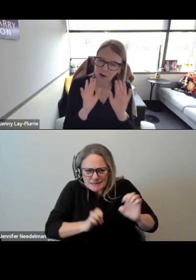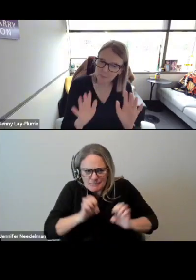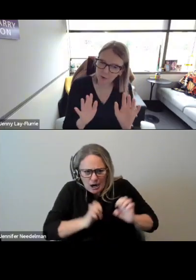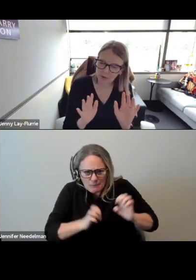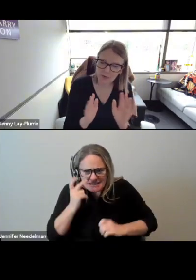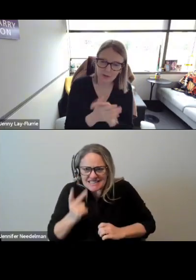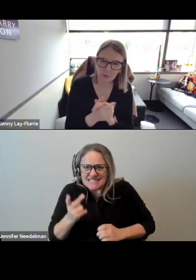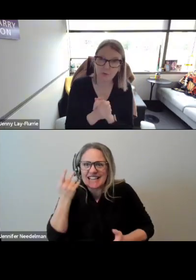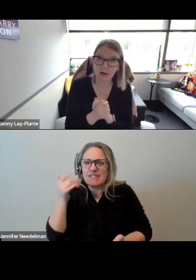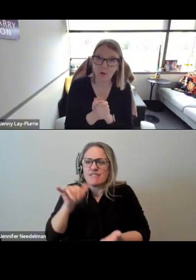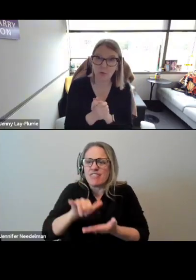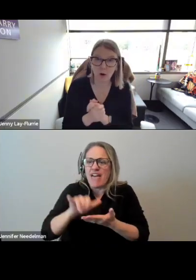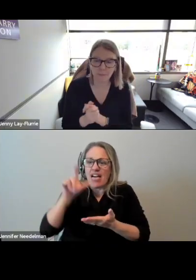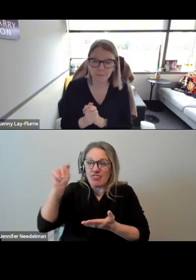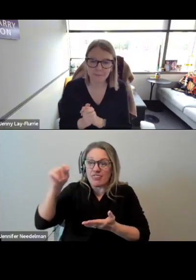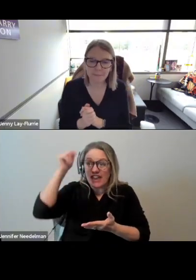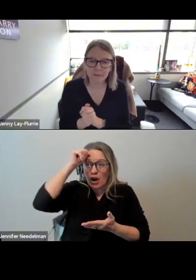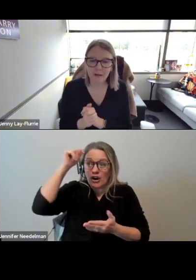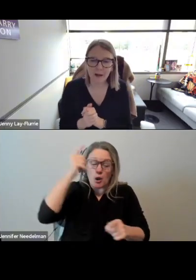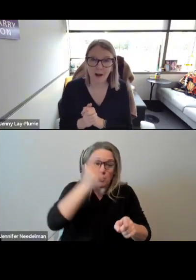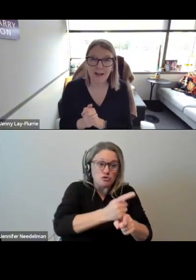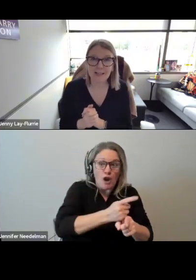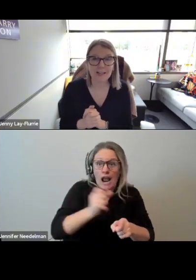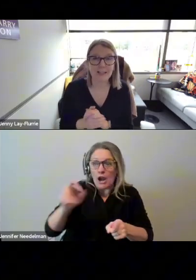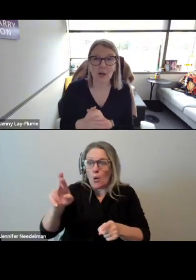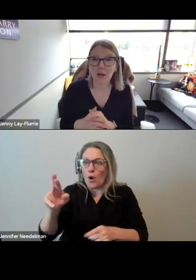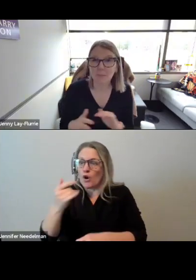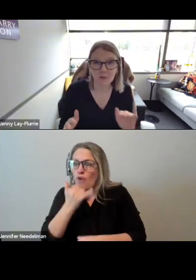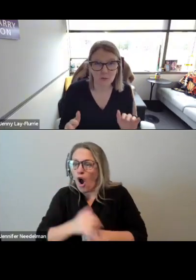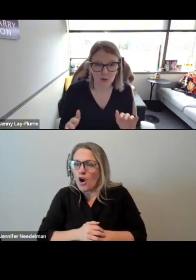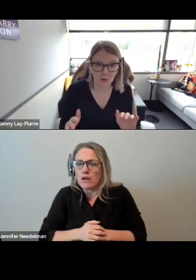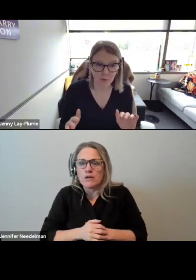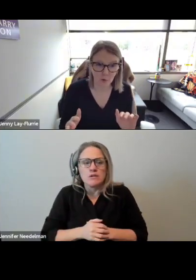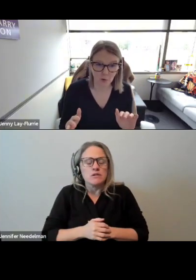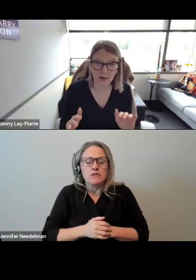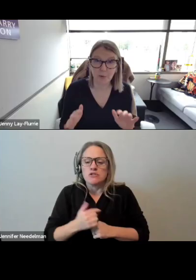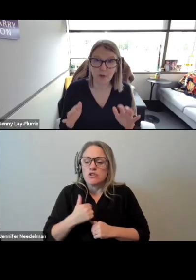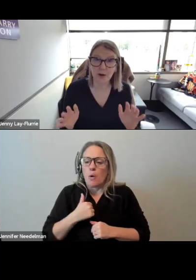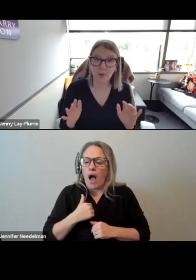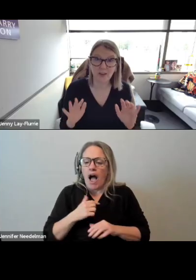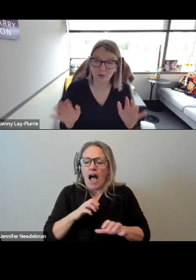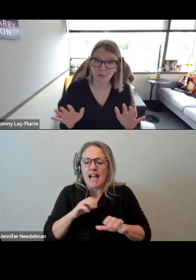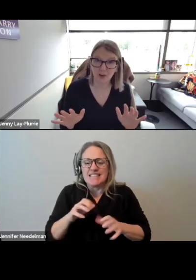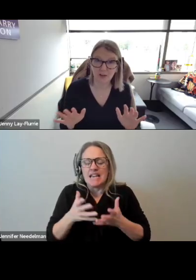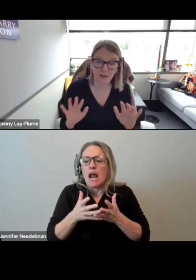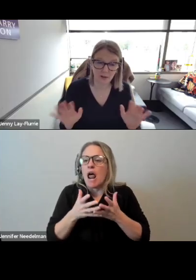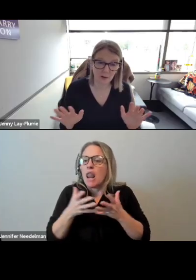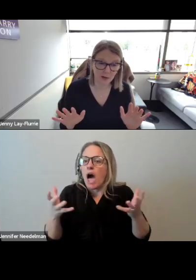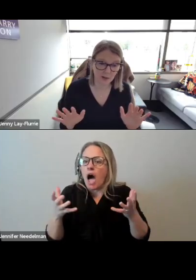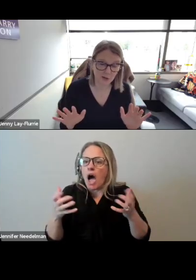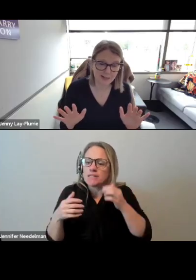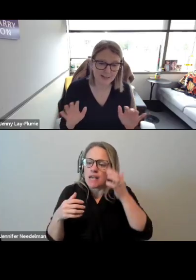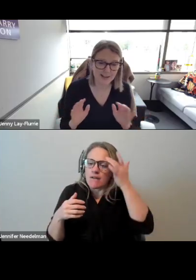or that hypothesis was right or wrong. I did a ton of mystery shopper calling, which by the way is super fun if ever you wanna do it.